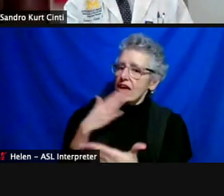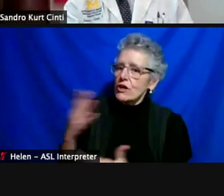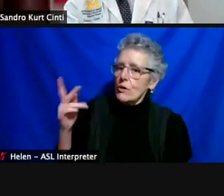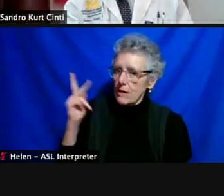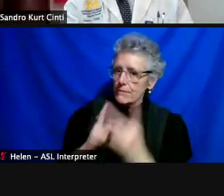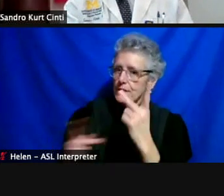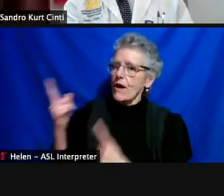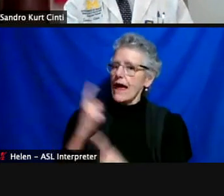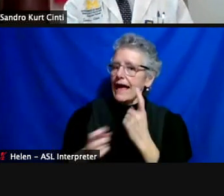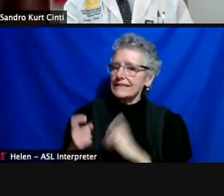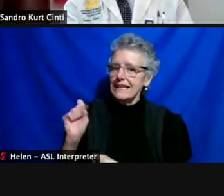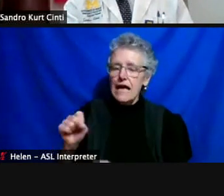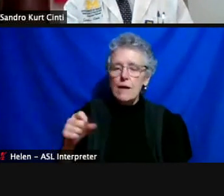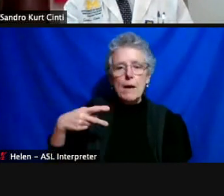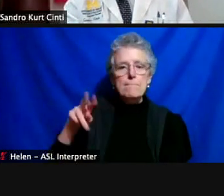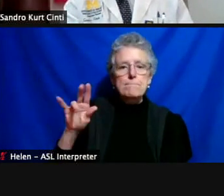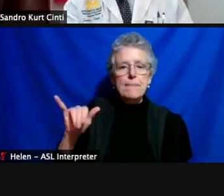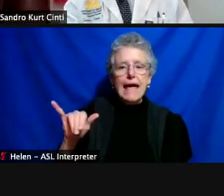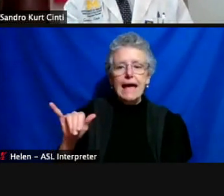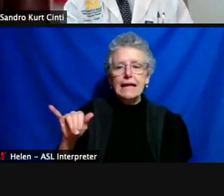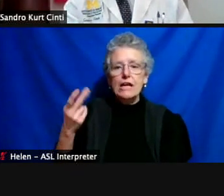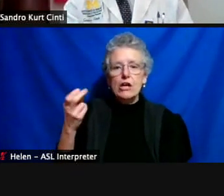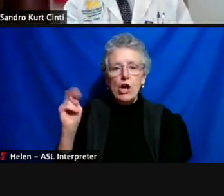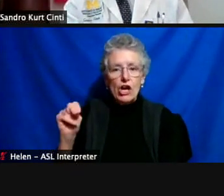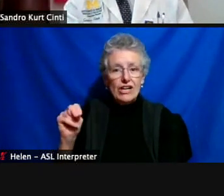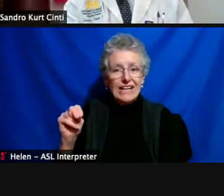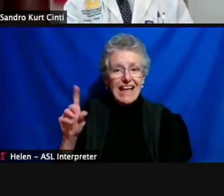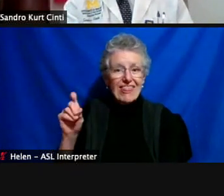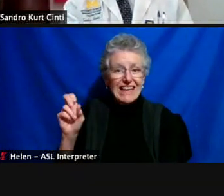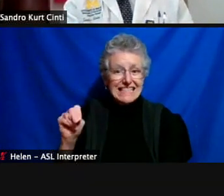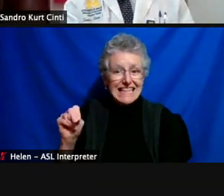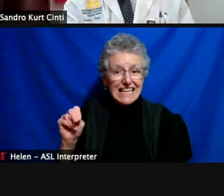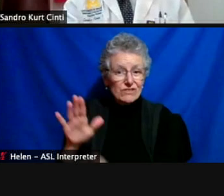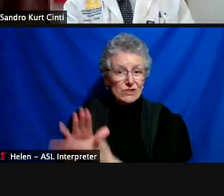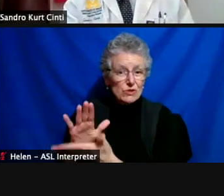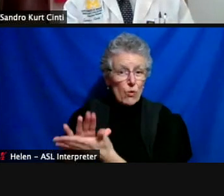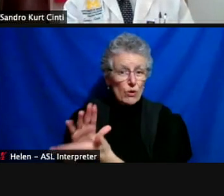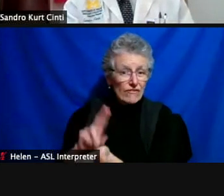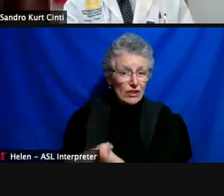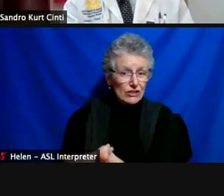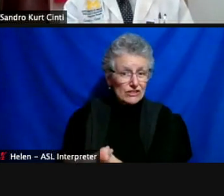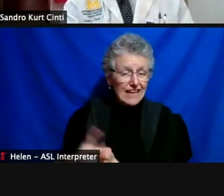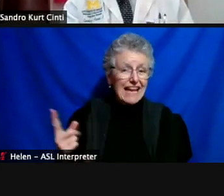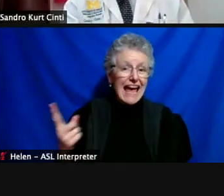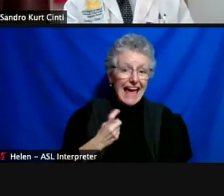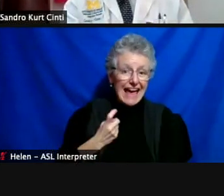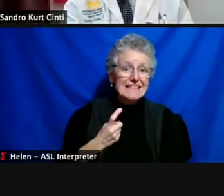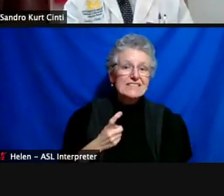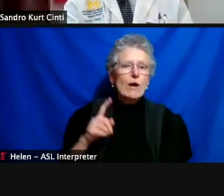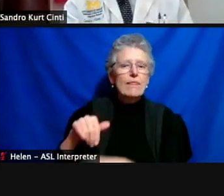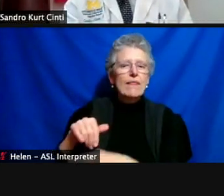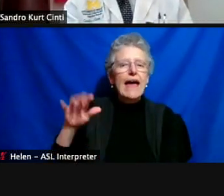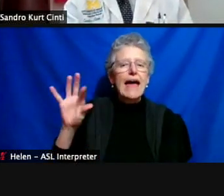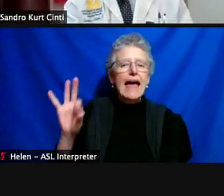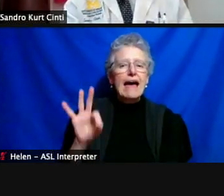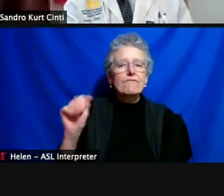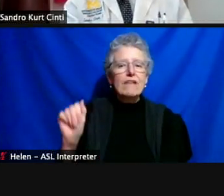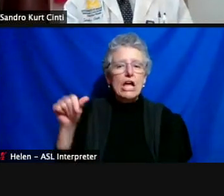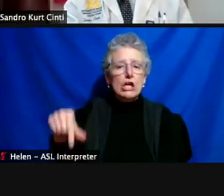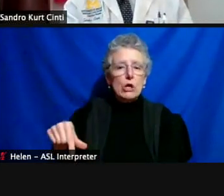Patty Hurn, the Dean of School of Nursing asked those specific questions and they're on our FAQ site. And the last question before I turn it back over.